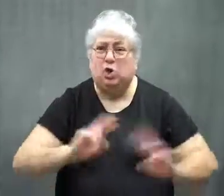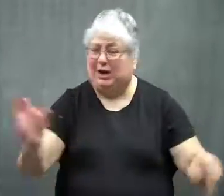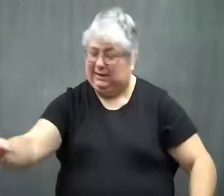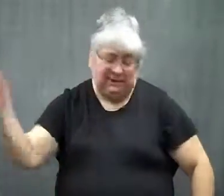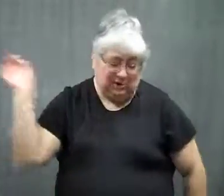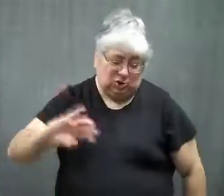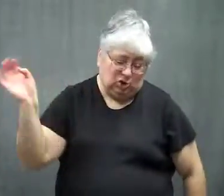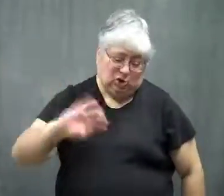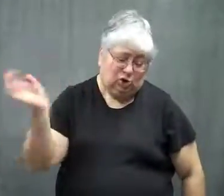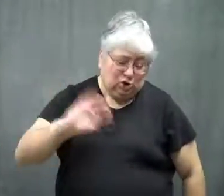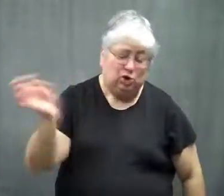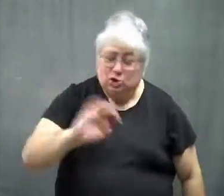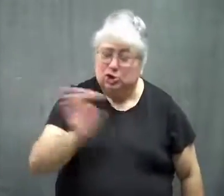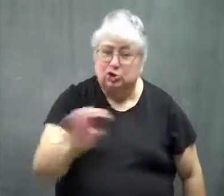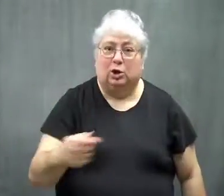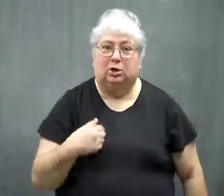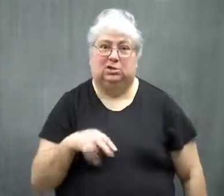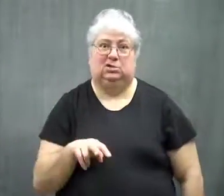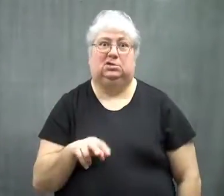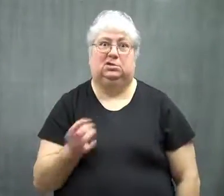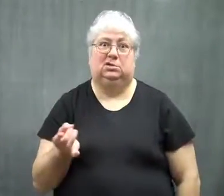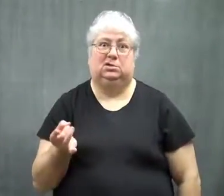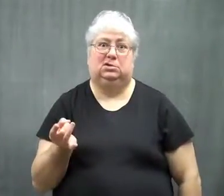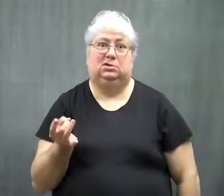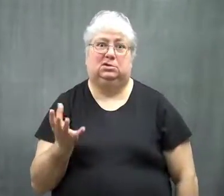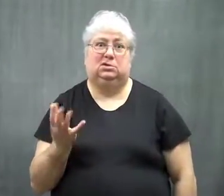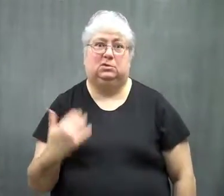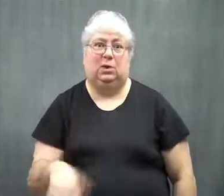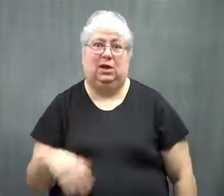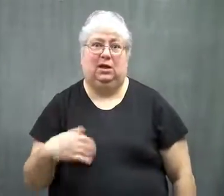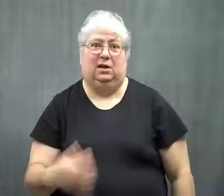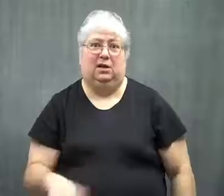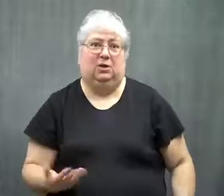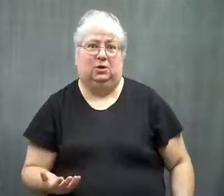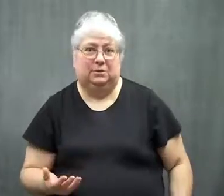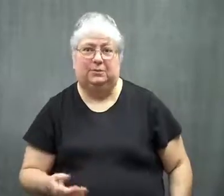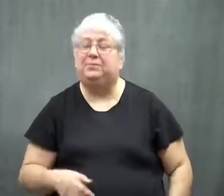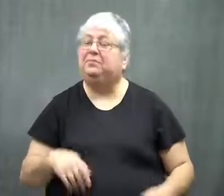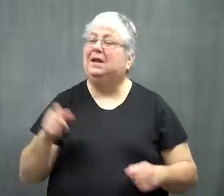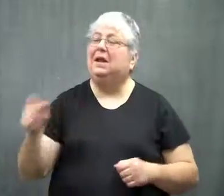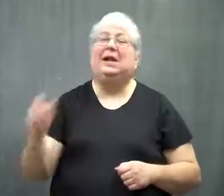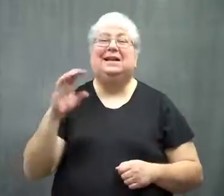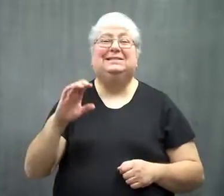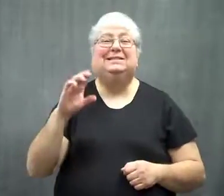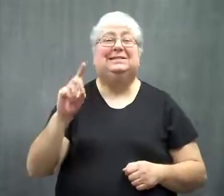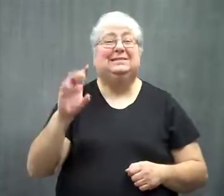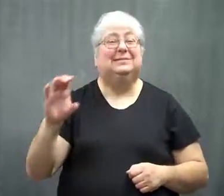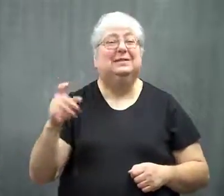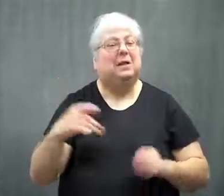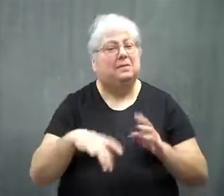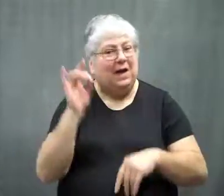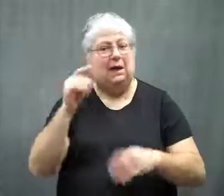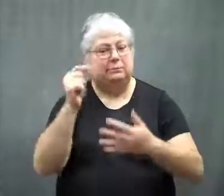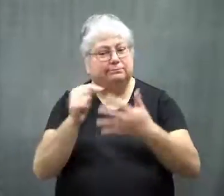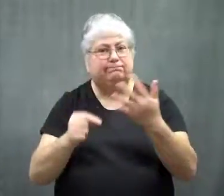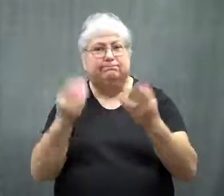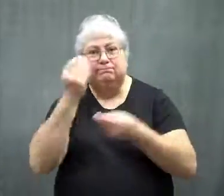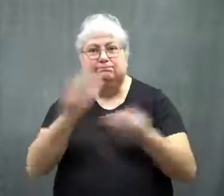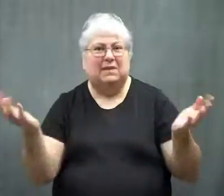go at it with the salt shaker, and load it up. Wow.